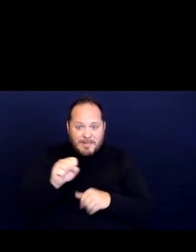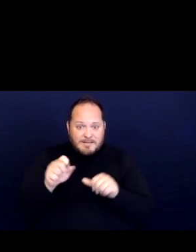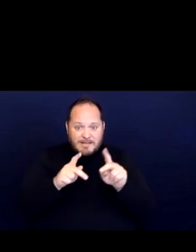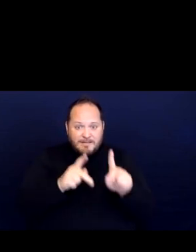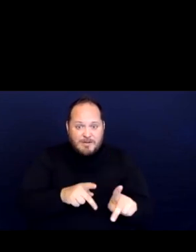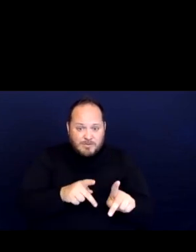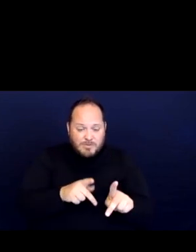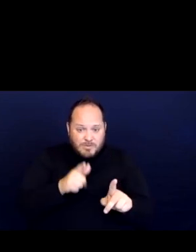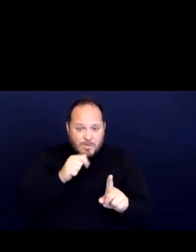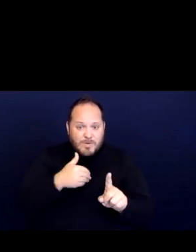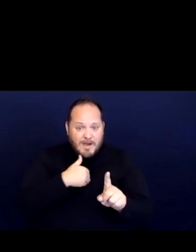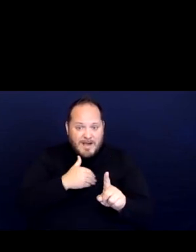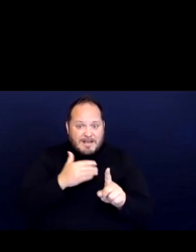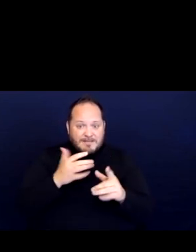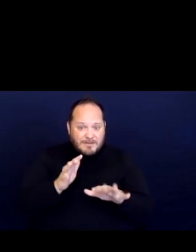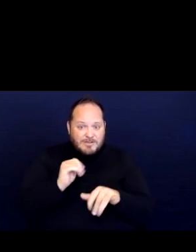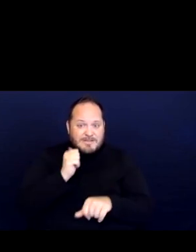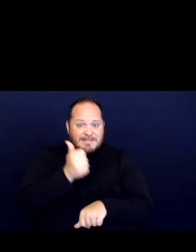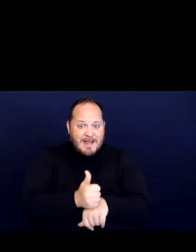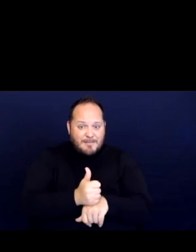who has established a dwelling outdoors